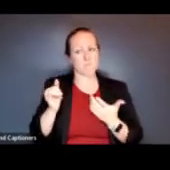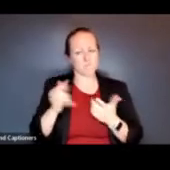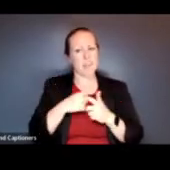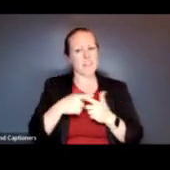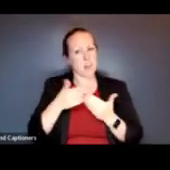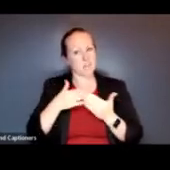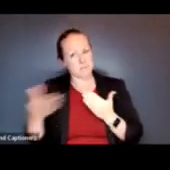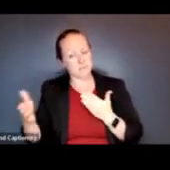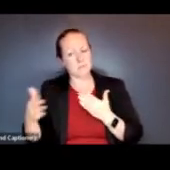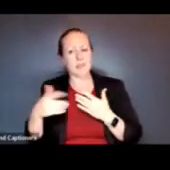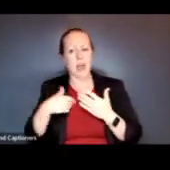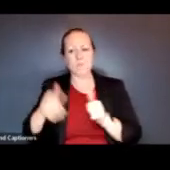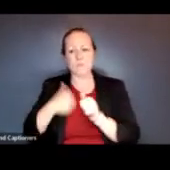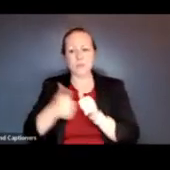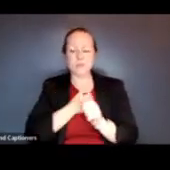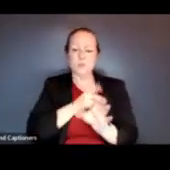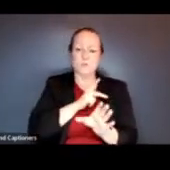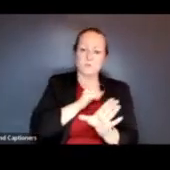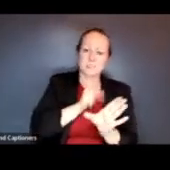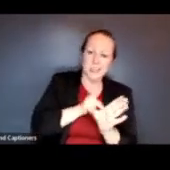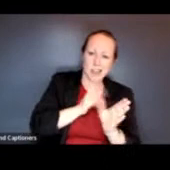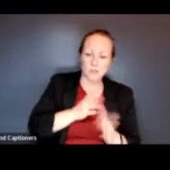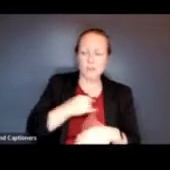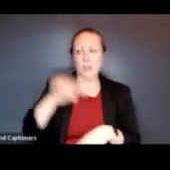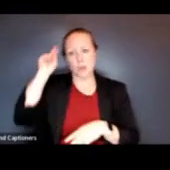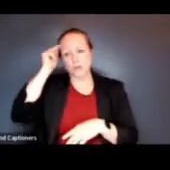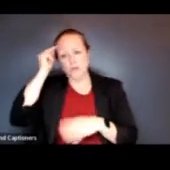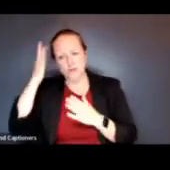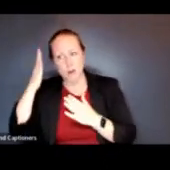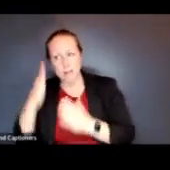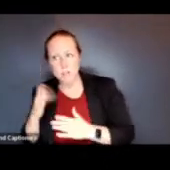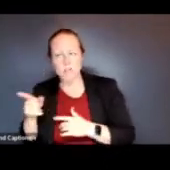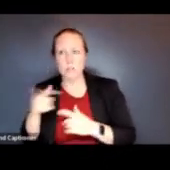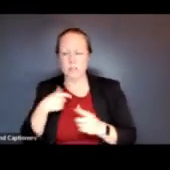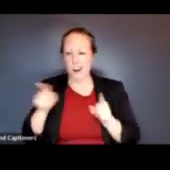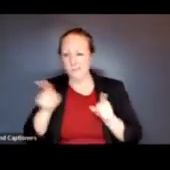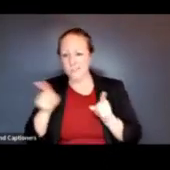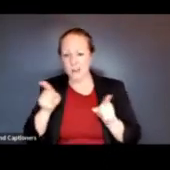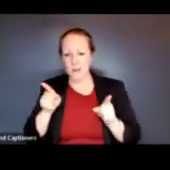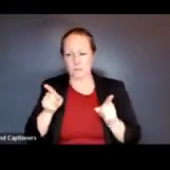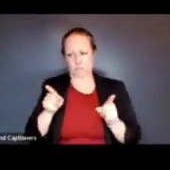Psychiatry and Neurology and was deciding about my path, I saw that that was really not sort of